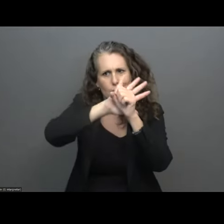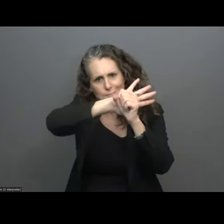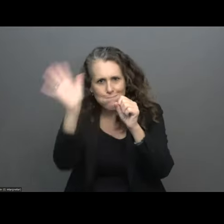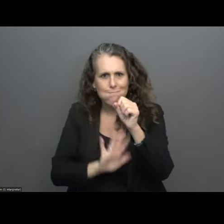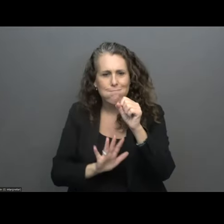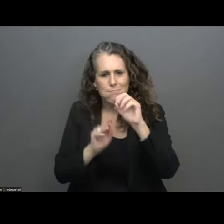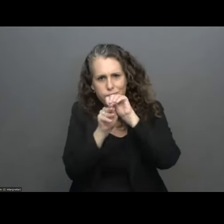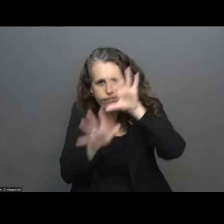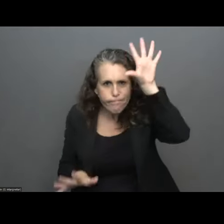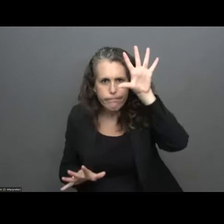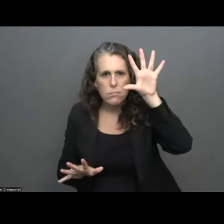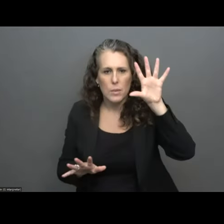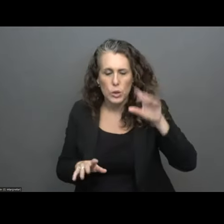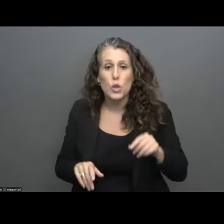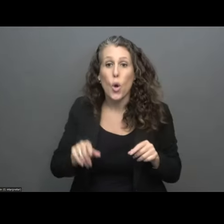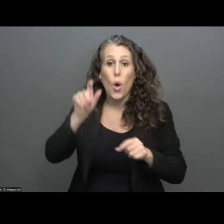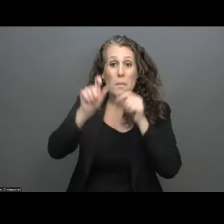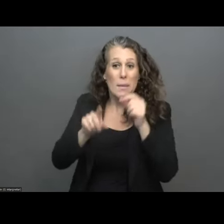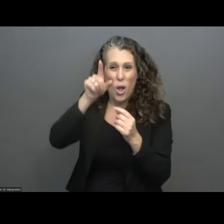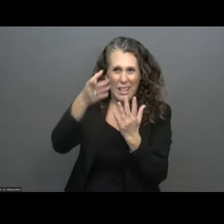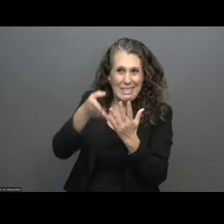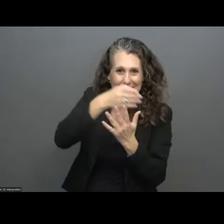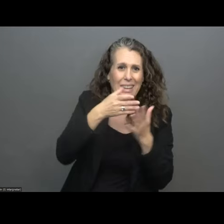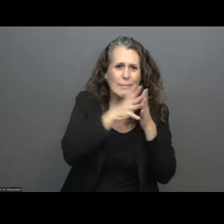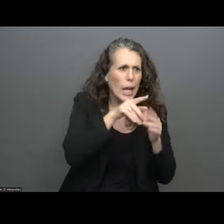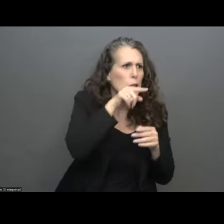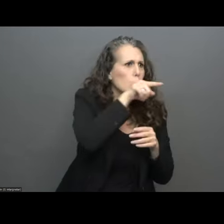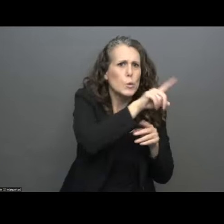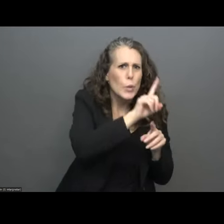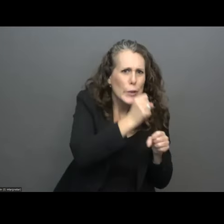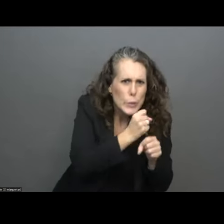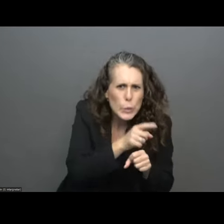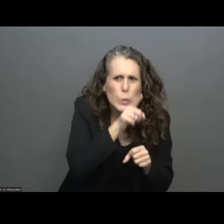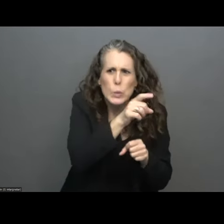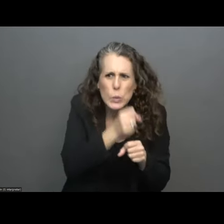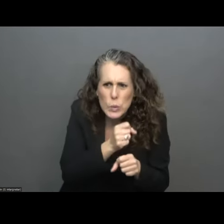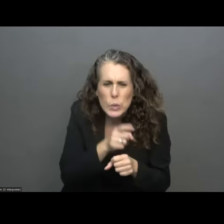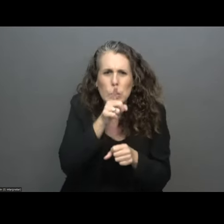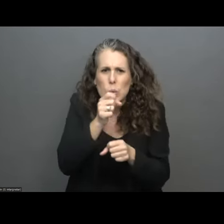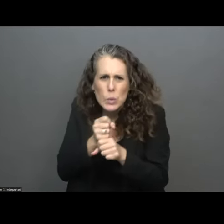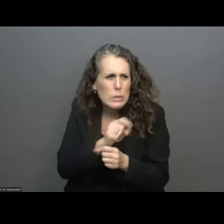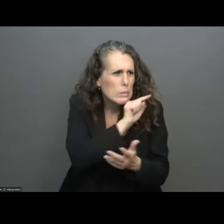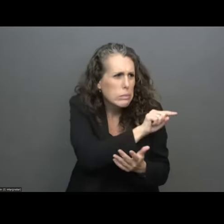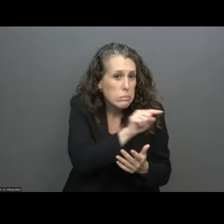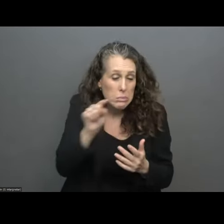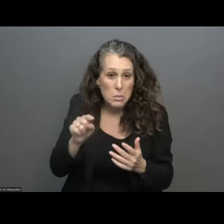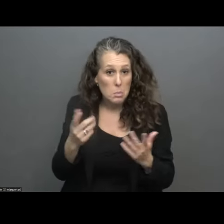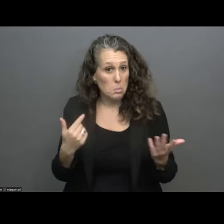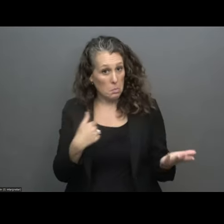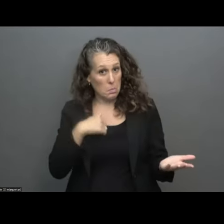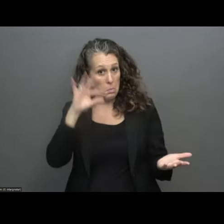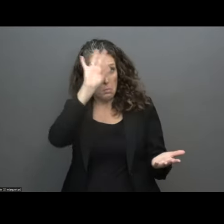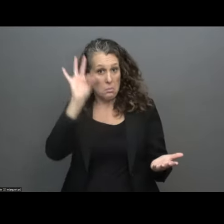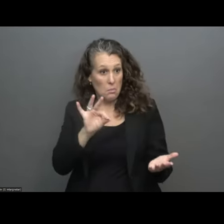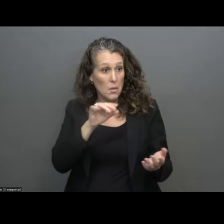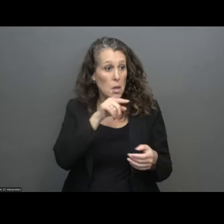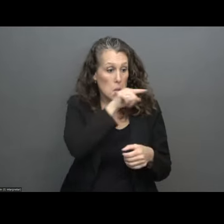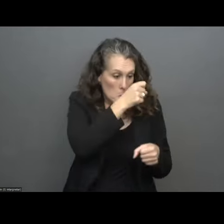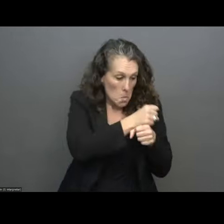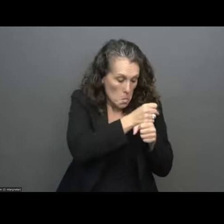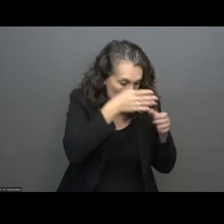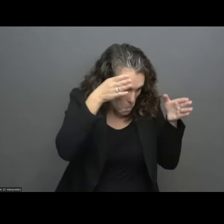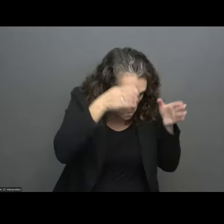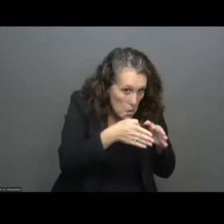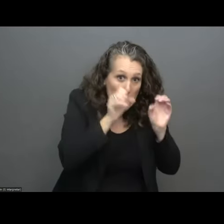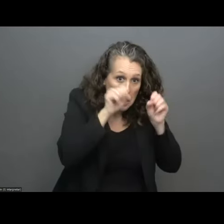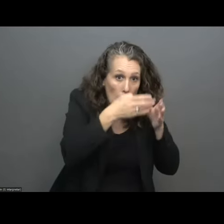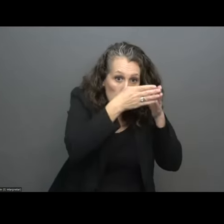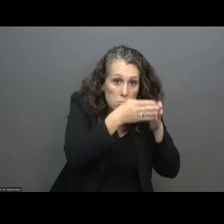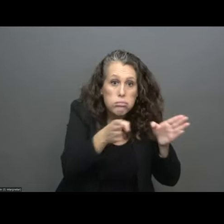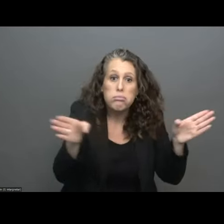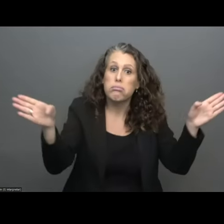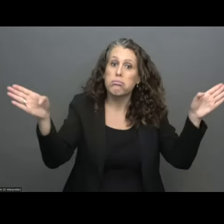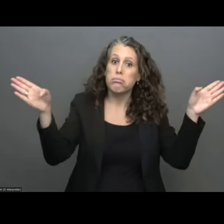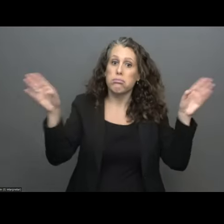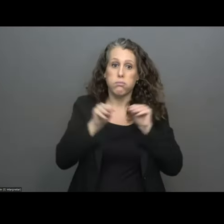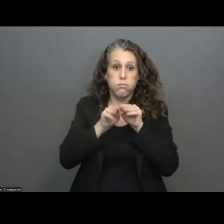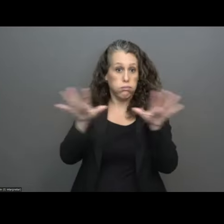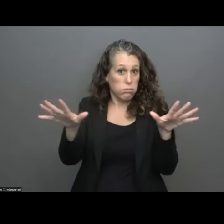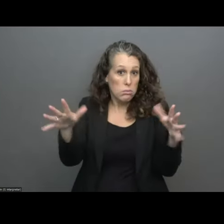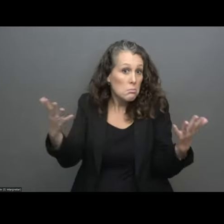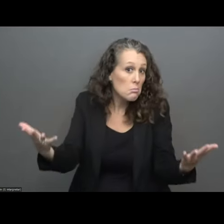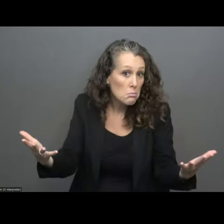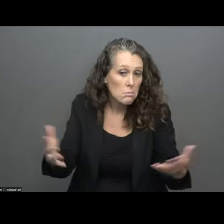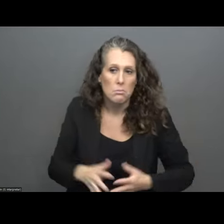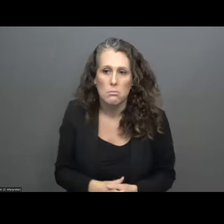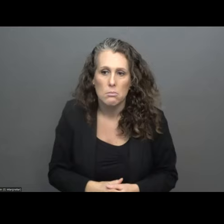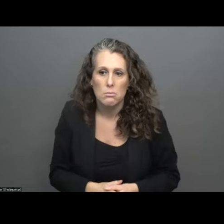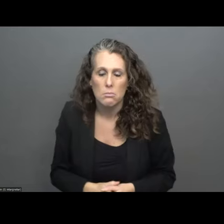11:02:00 della della experience. Boo hey it later on Foxy ladies who